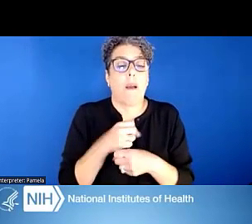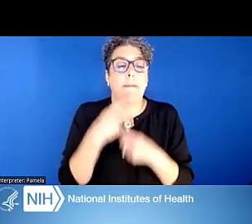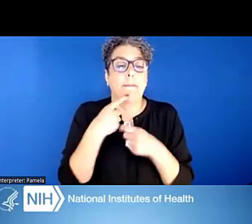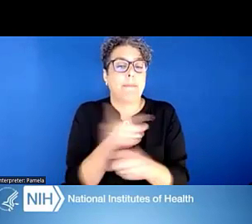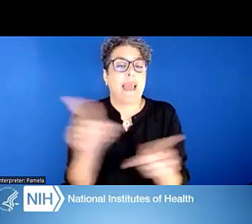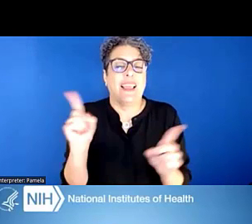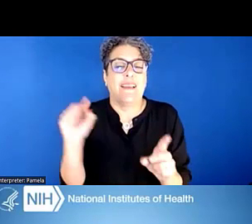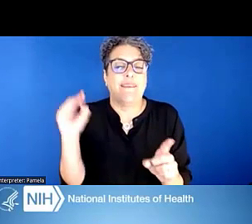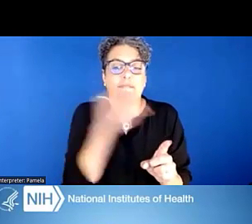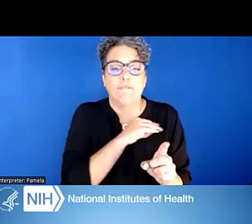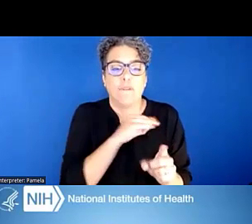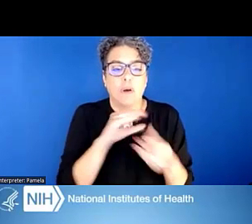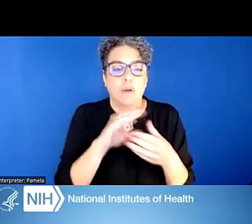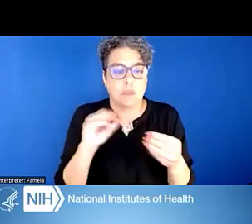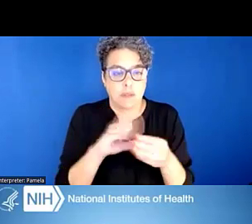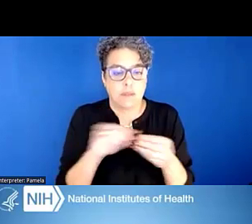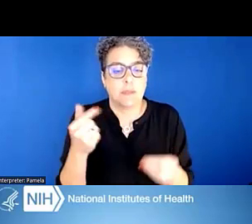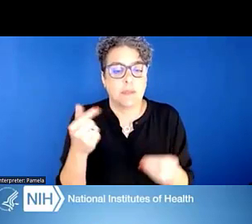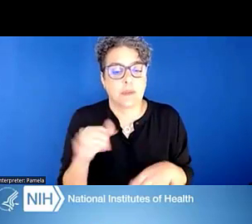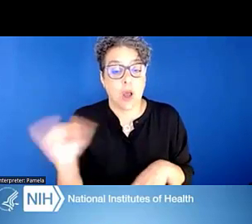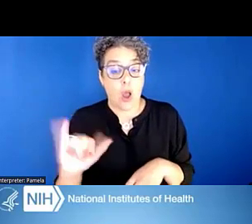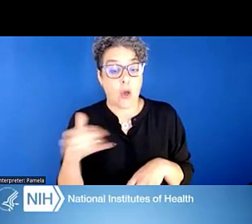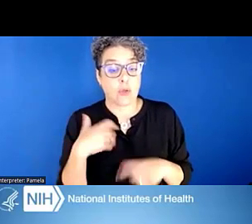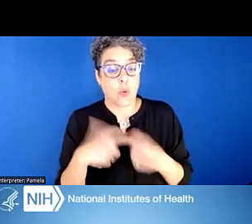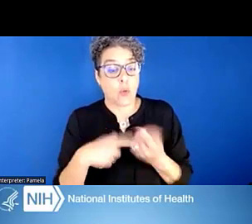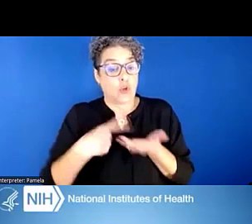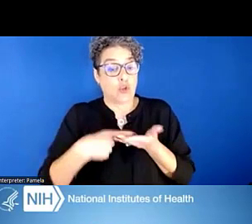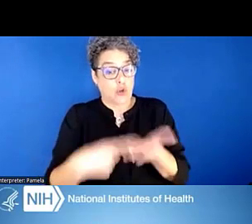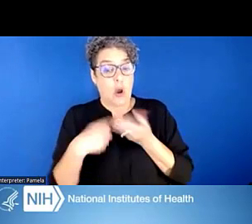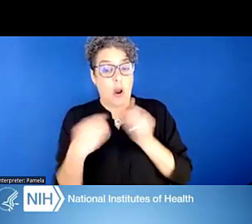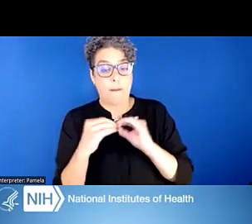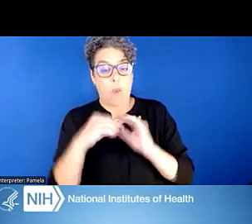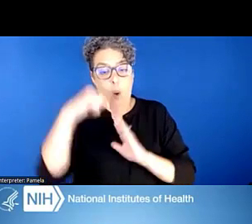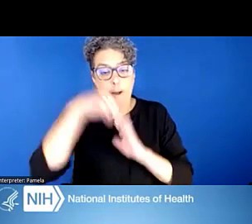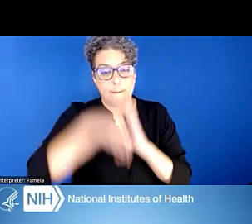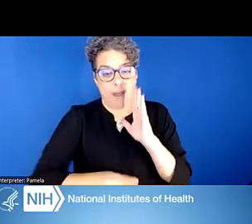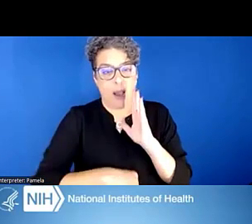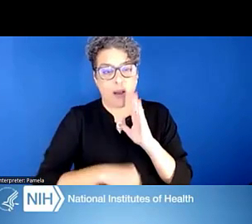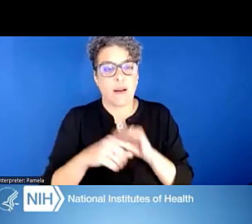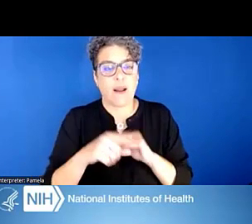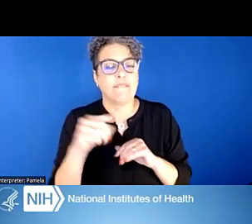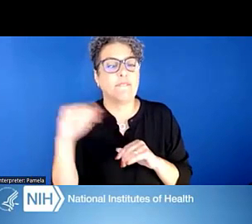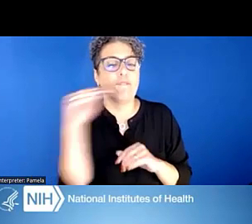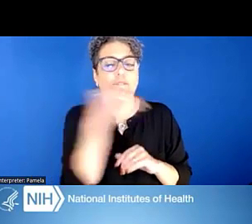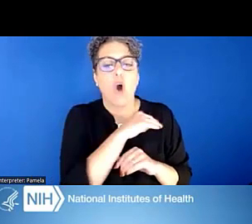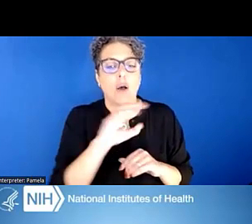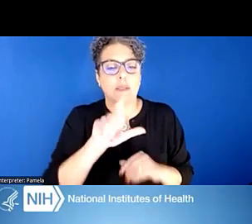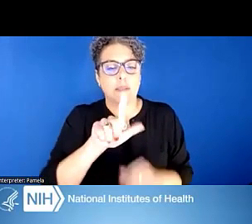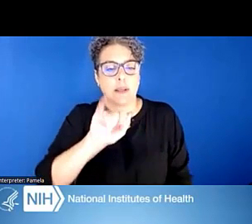So I want to talk a little bit more about false claims because this can be related to research misconduct.